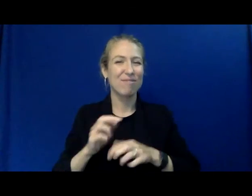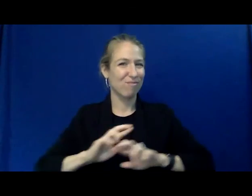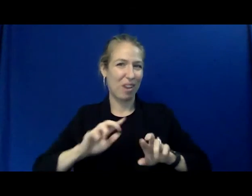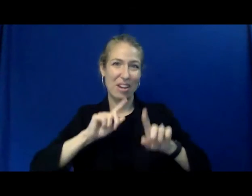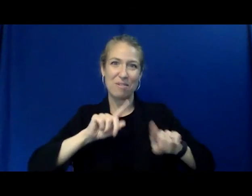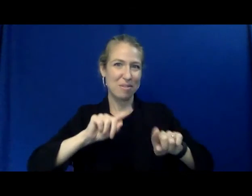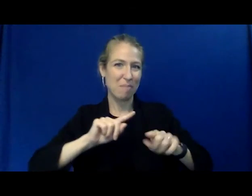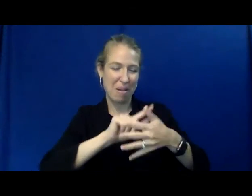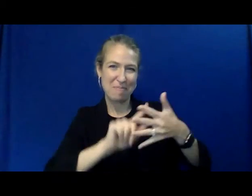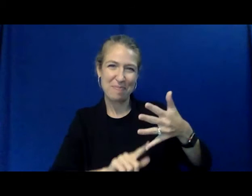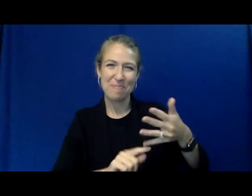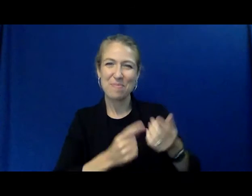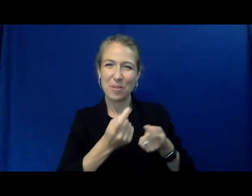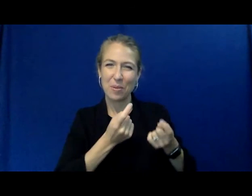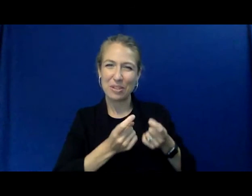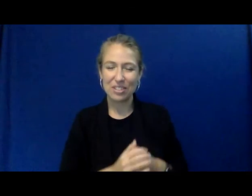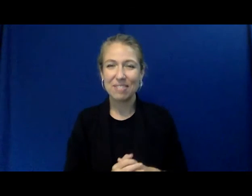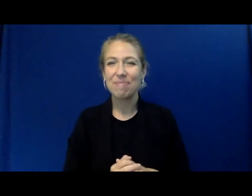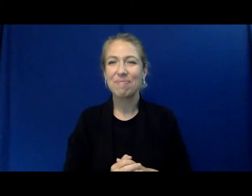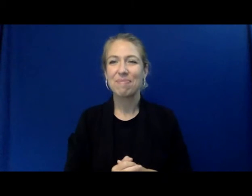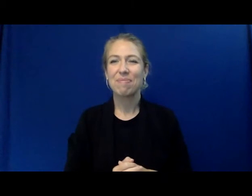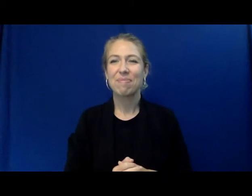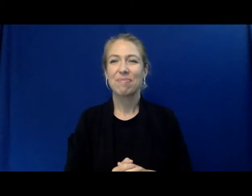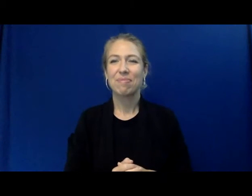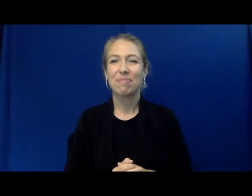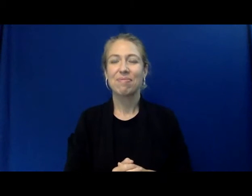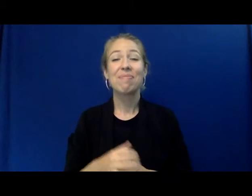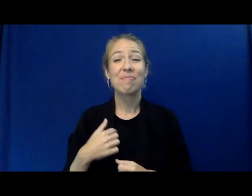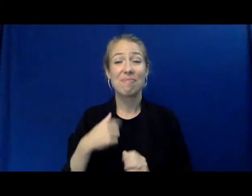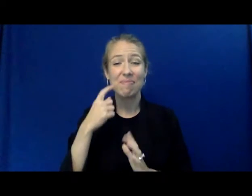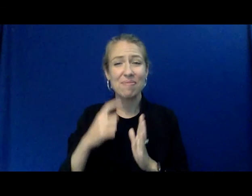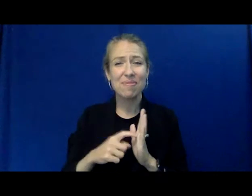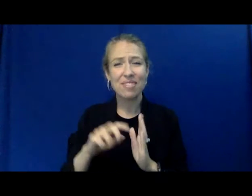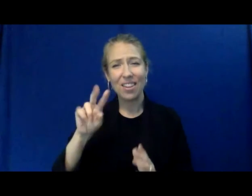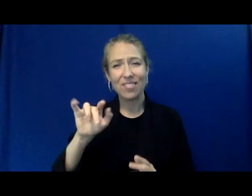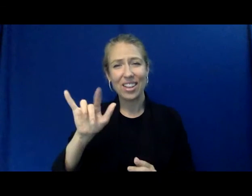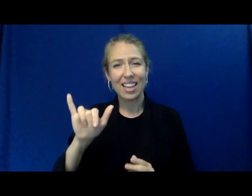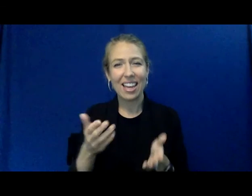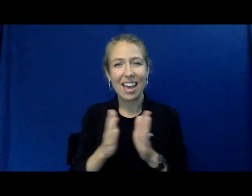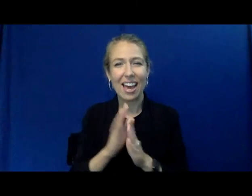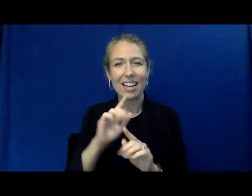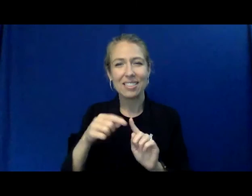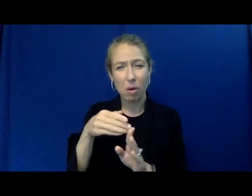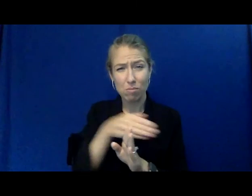I see that there is one from Vicki asking about prior to the interview, are you prepping